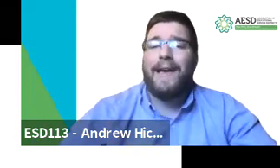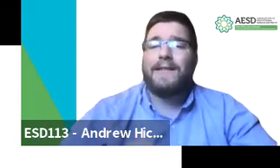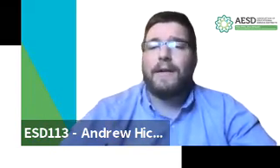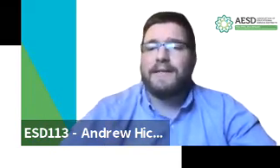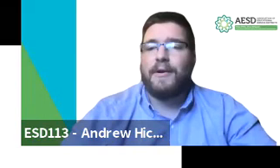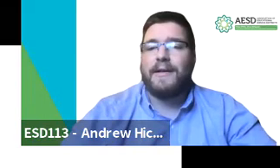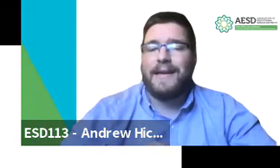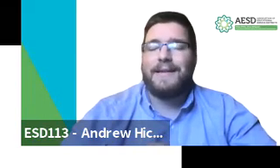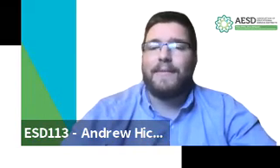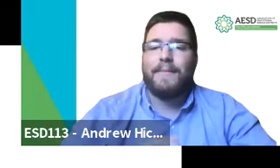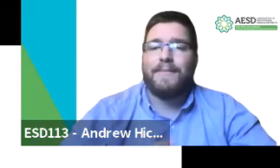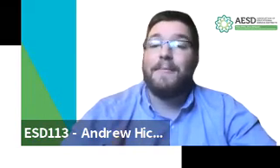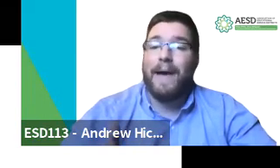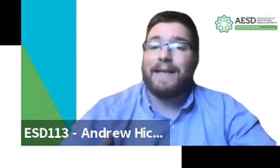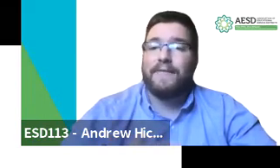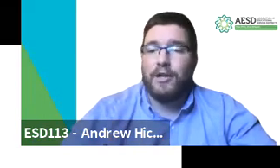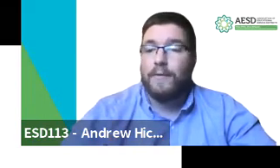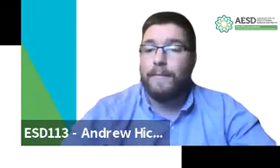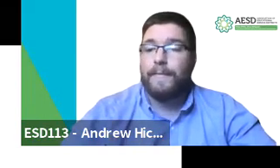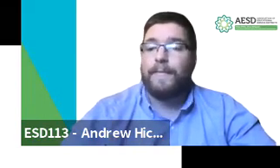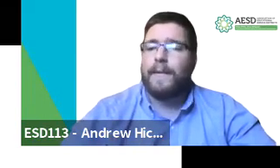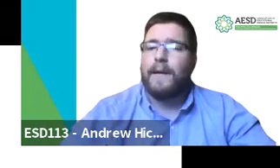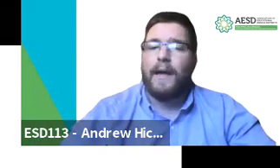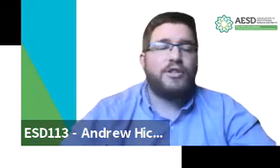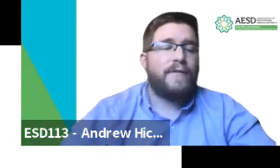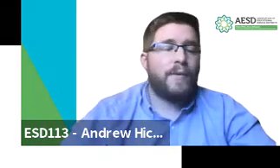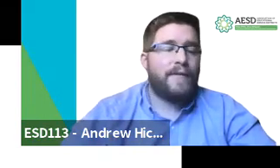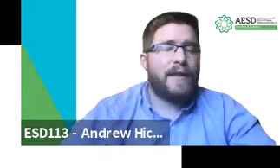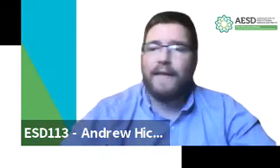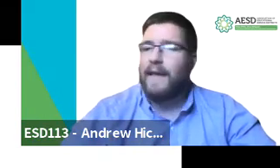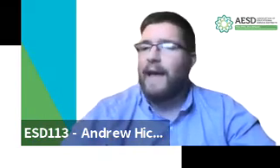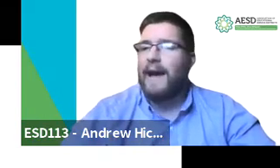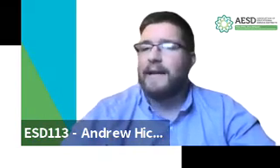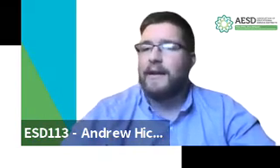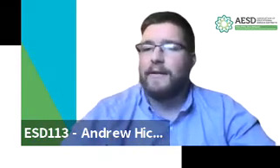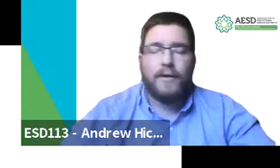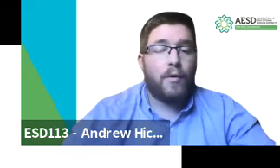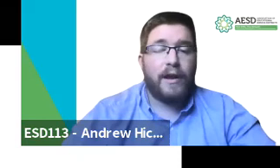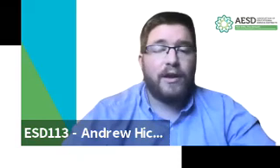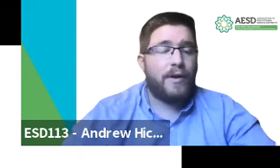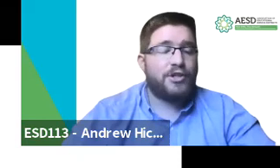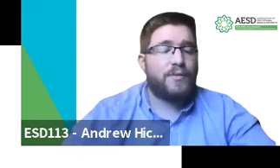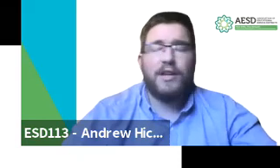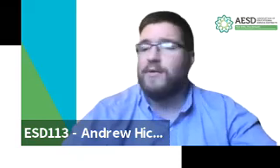My best practice with any technology tool is to explore. I use the word "play" a lot but other people prefer the word "explore." I enjoyed playing with technology. But we encourage you to explore every night features the demonstrate because we know hands-on expense